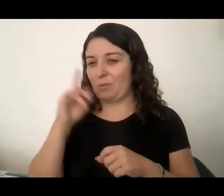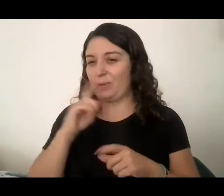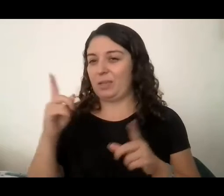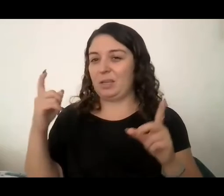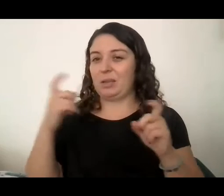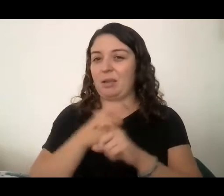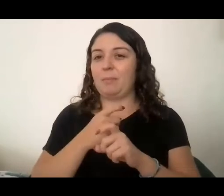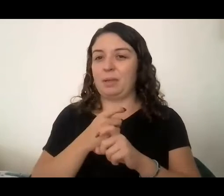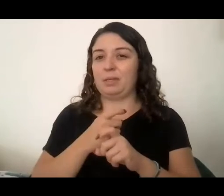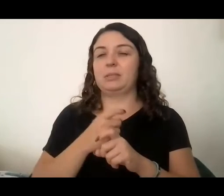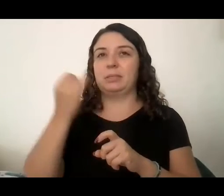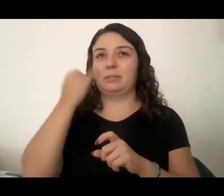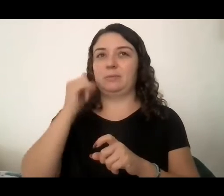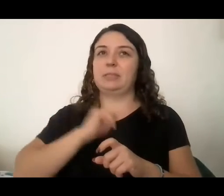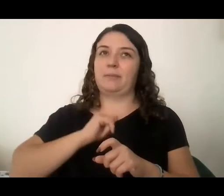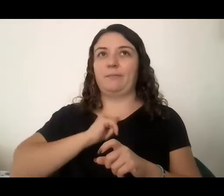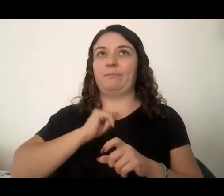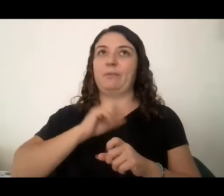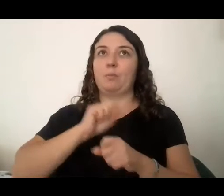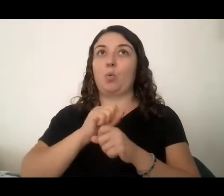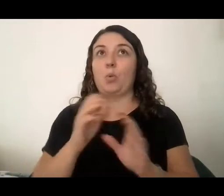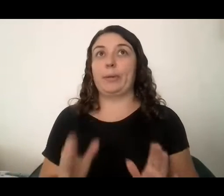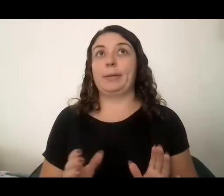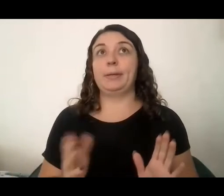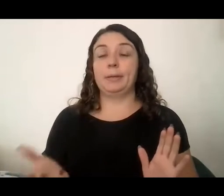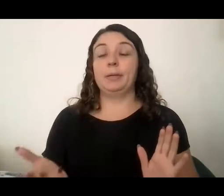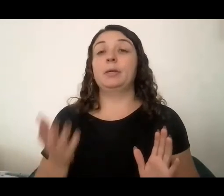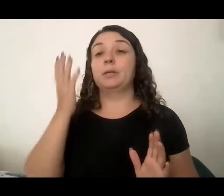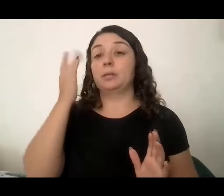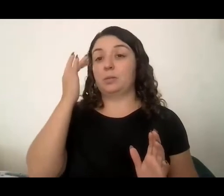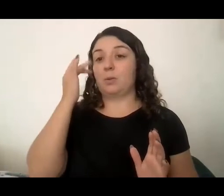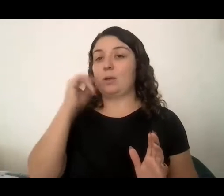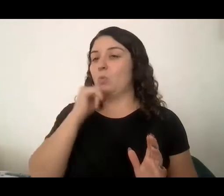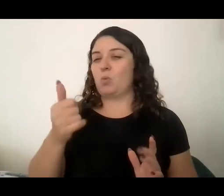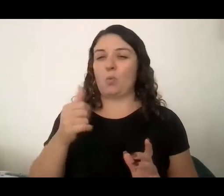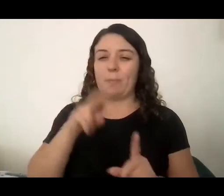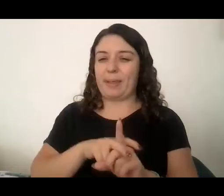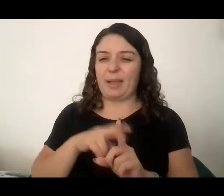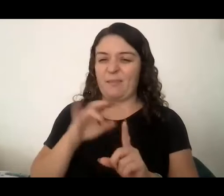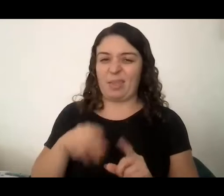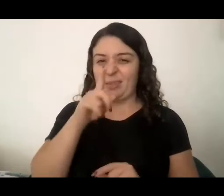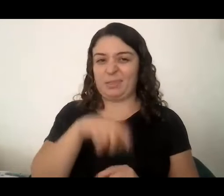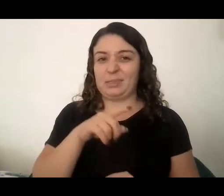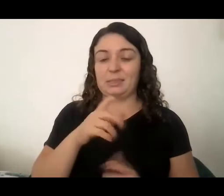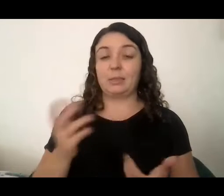an employee. But if which is why this doesn't even go into that. But essentially, if you set yourself